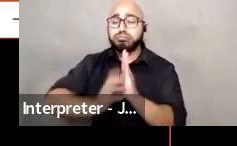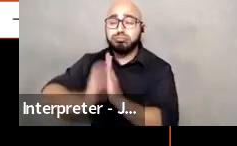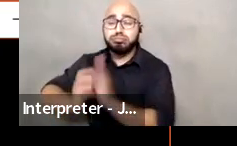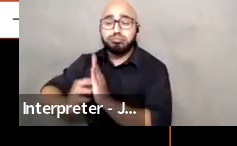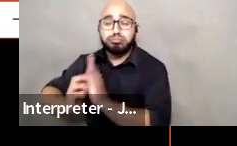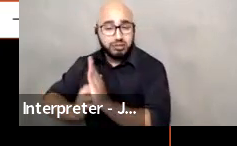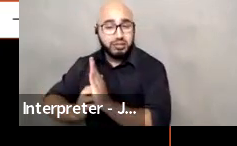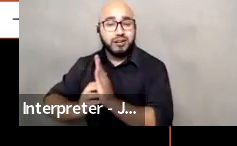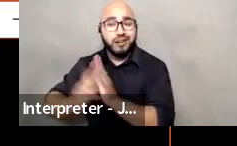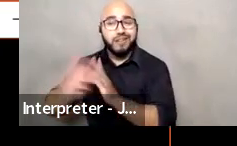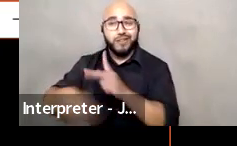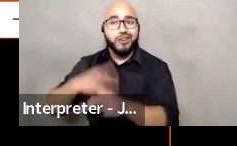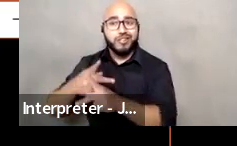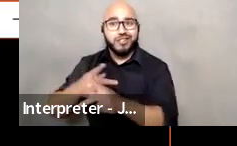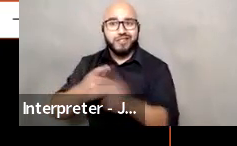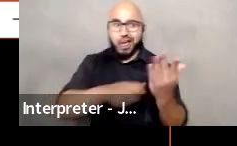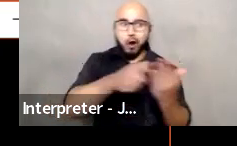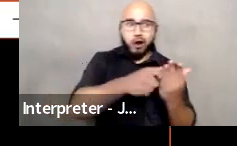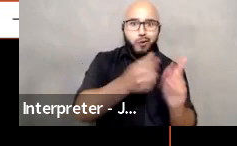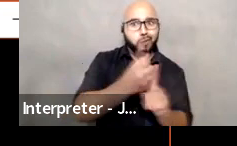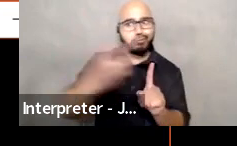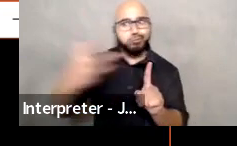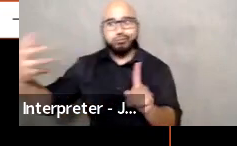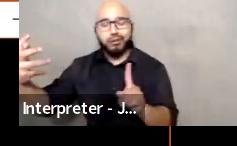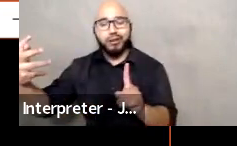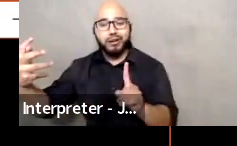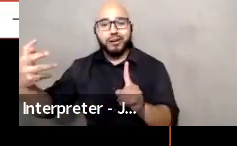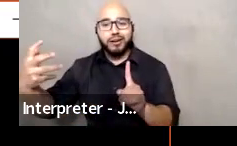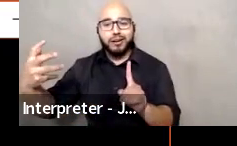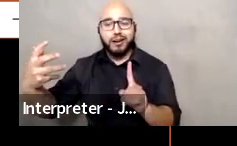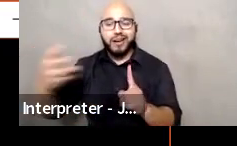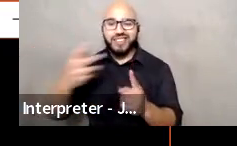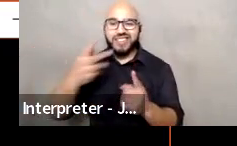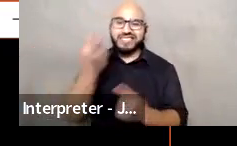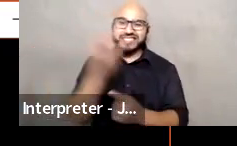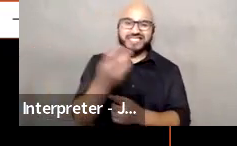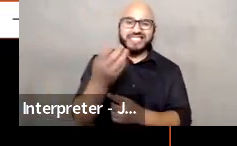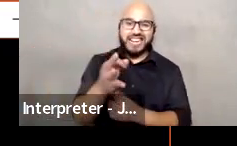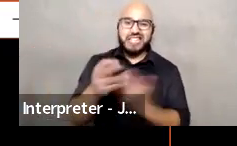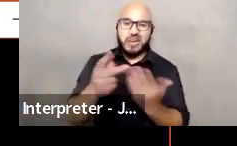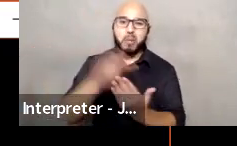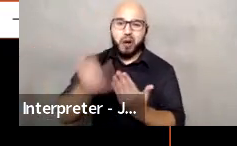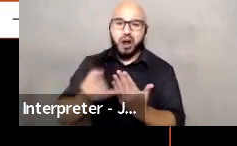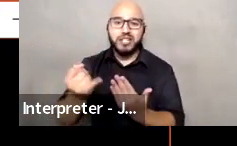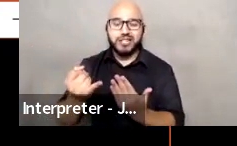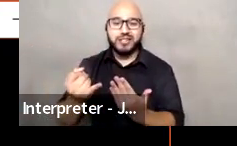Version of this, an expansion of the 1619. Project to a 450 page book.